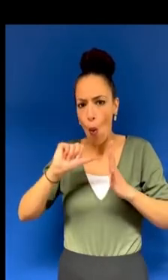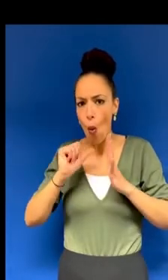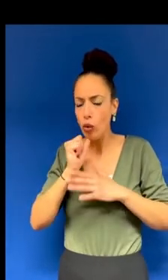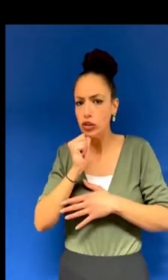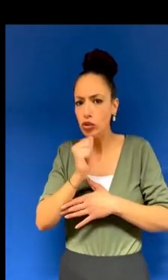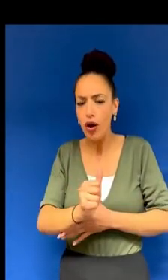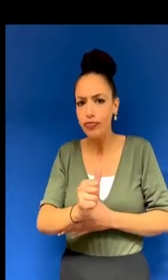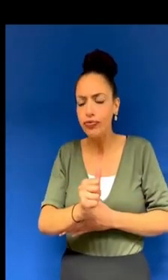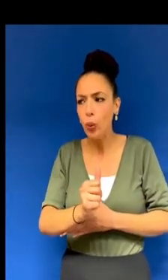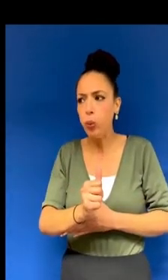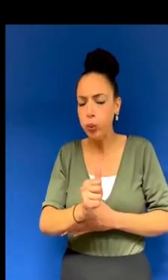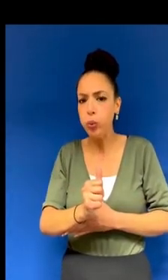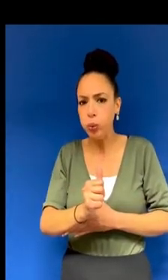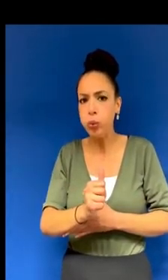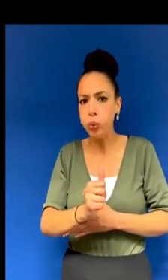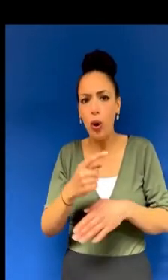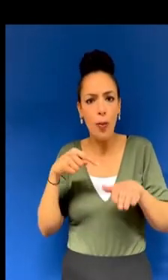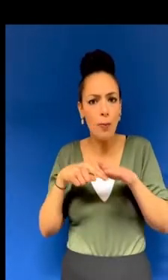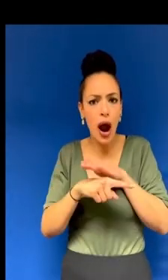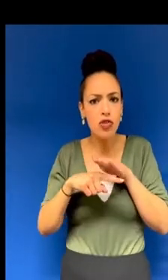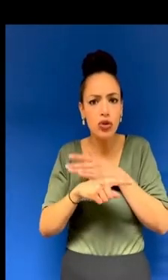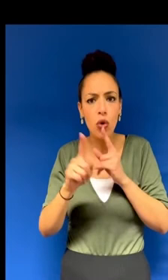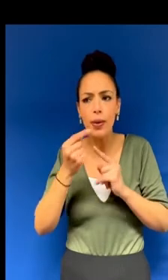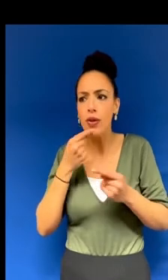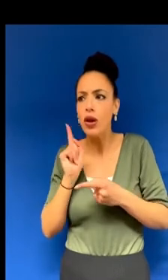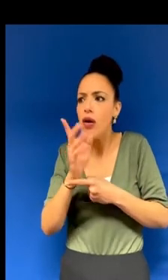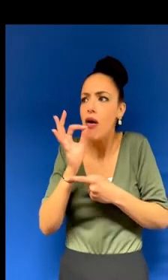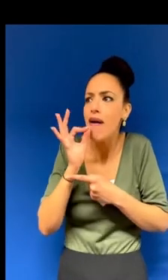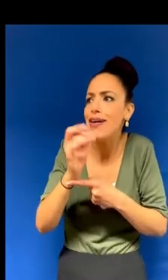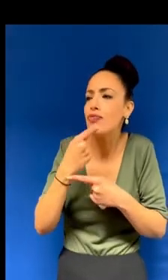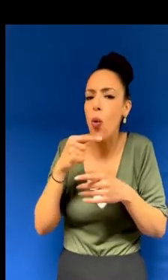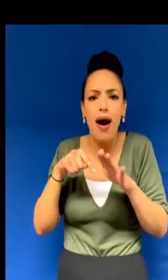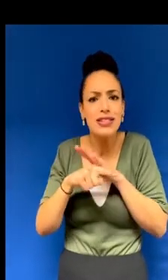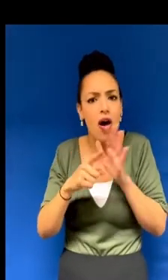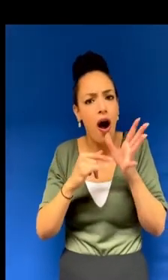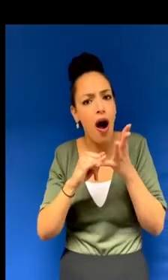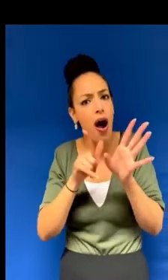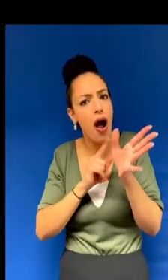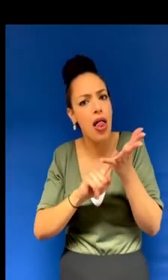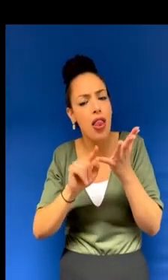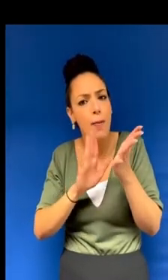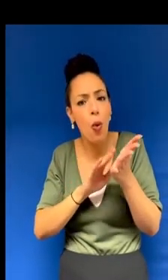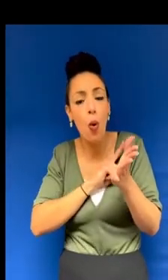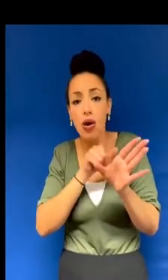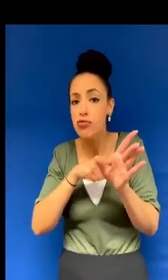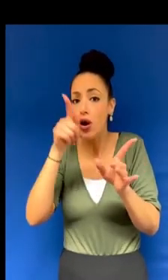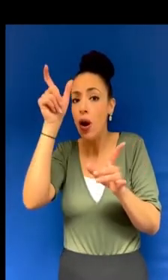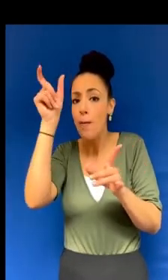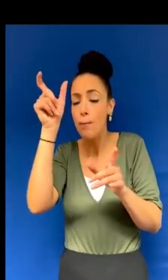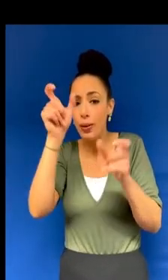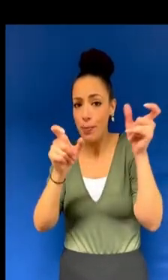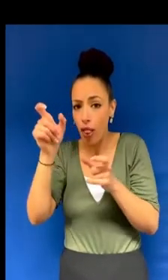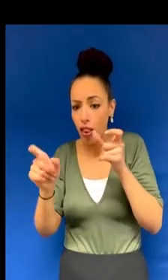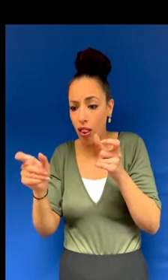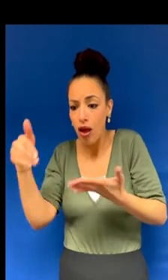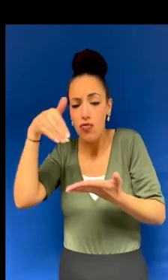90s, early 2000s, and at the time we thought "Oh it's really hard, you know for people that arrive,